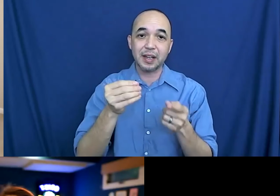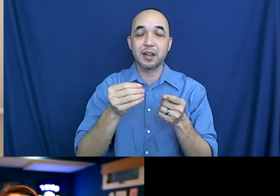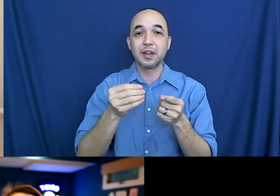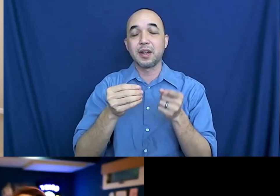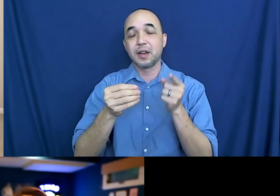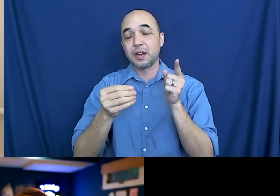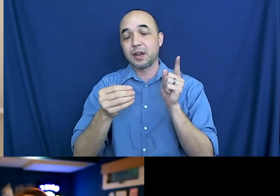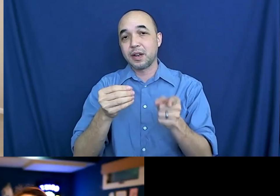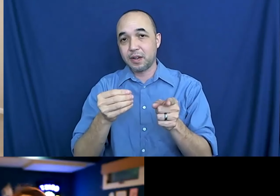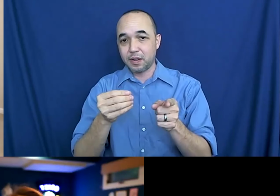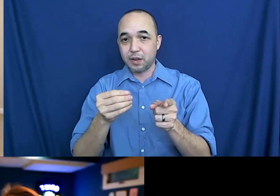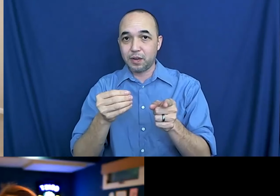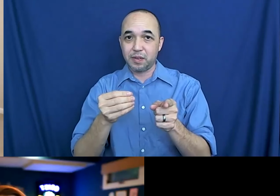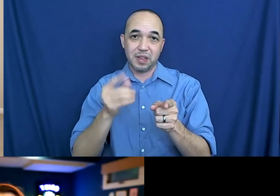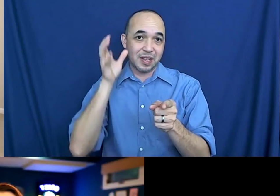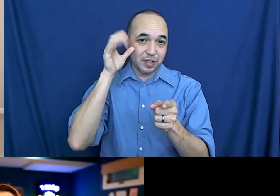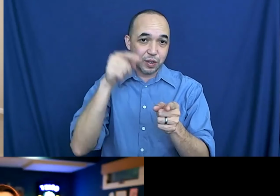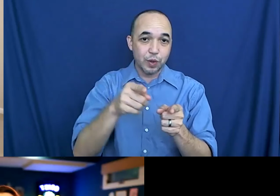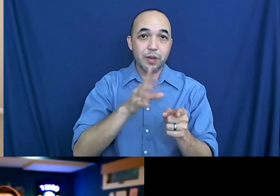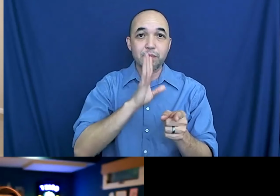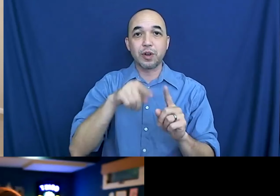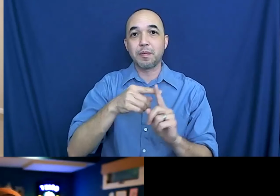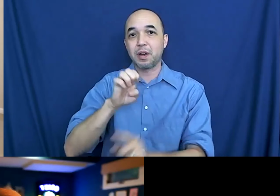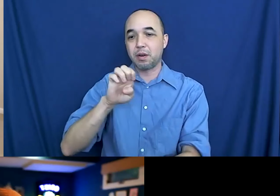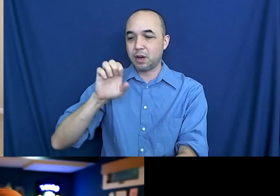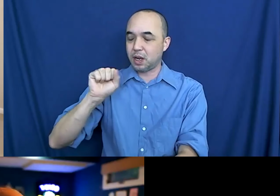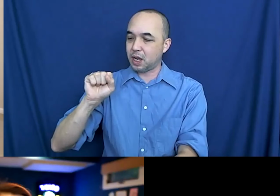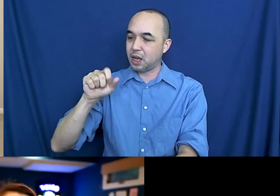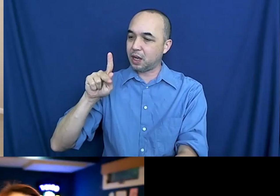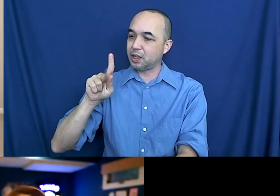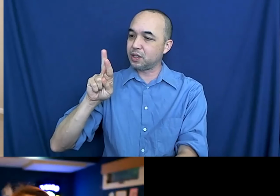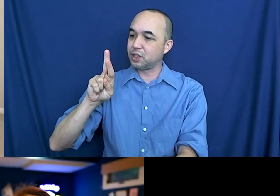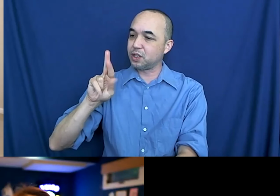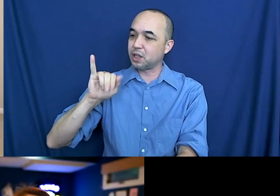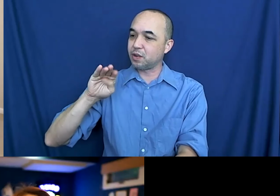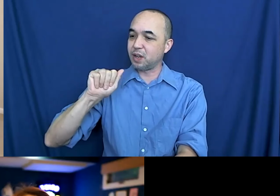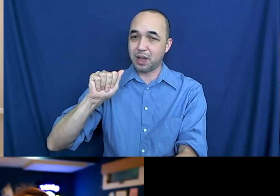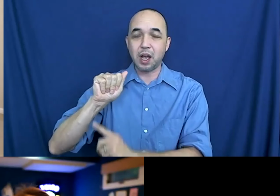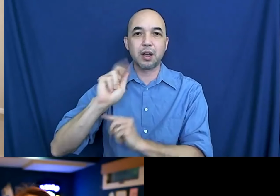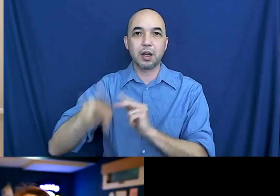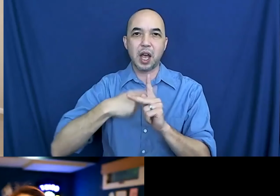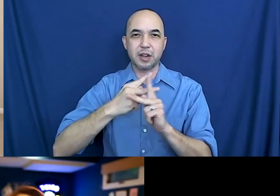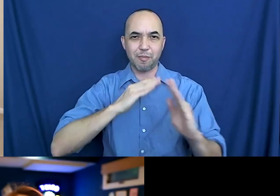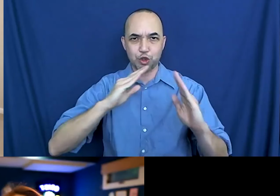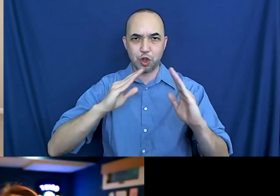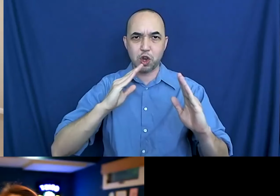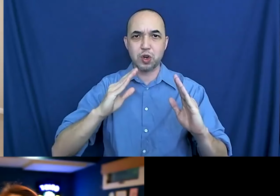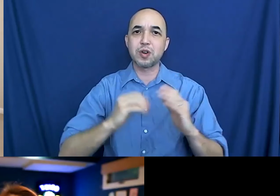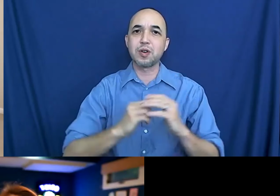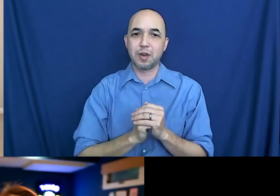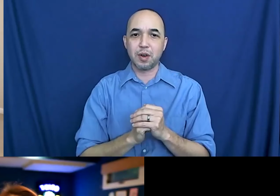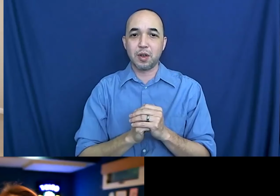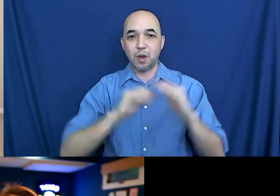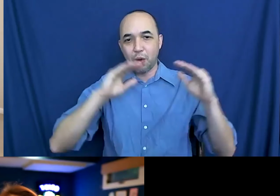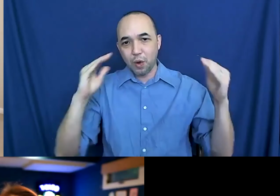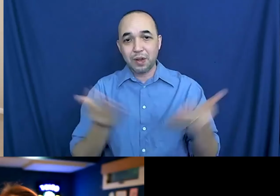ABOUT ESKRIMA THE MARTIAL ART AND THE CULTURAL SIGNIFICANT OF IT AND MANY OTHER MORE THINGS. WELCOME J.